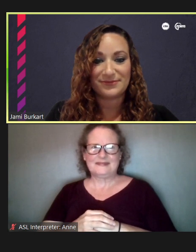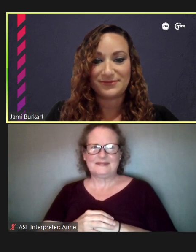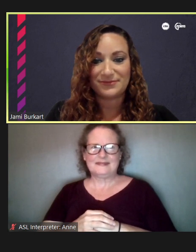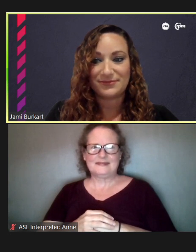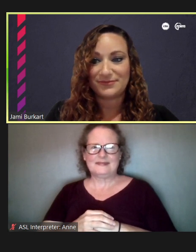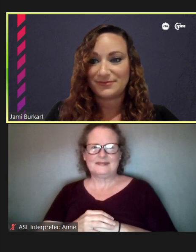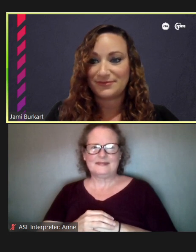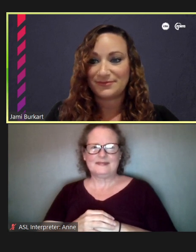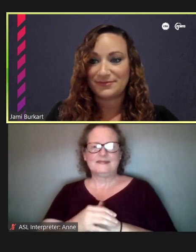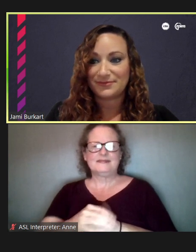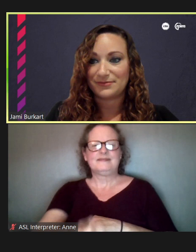Thank you.